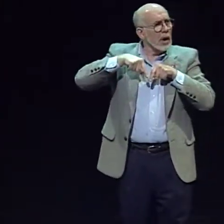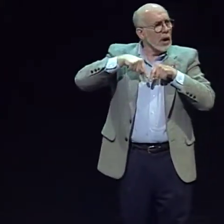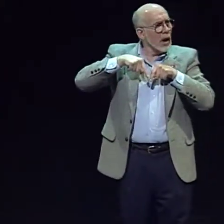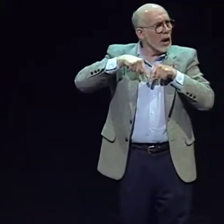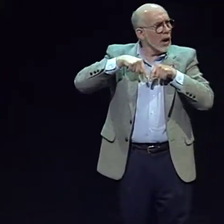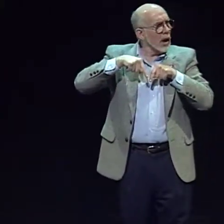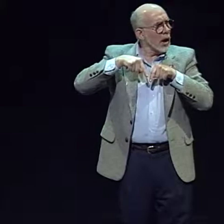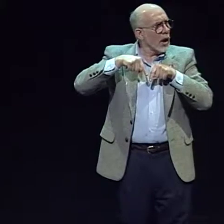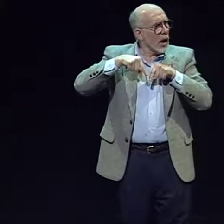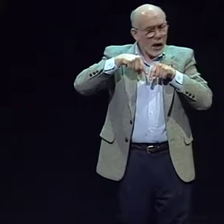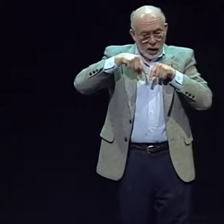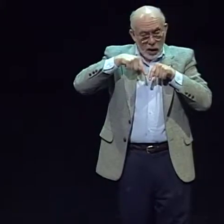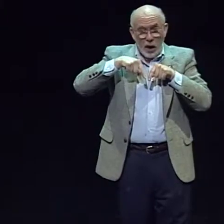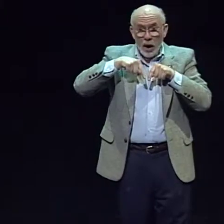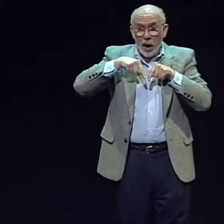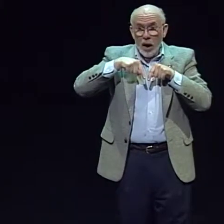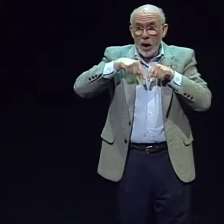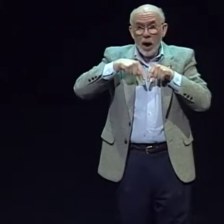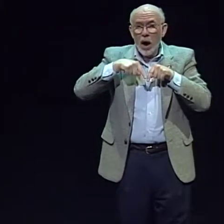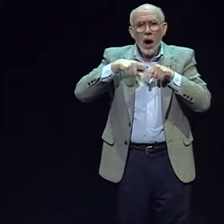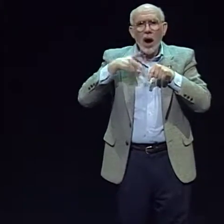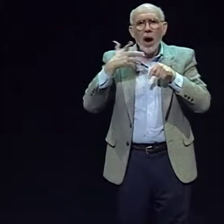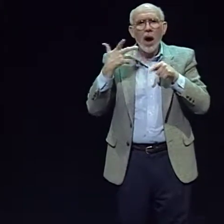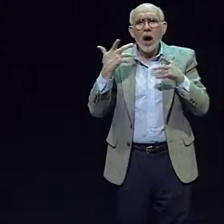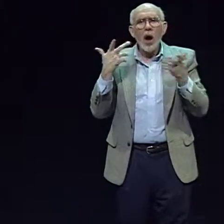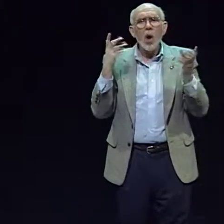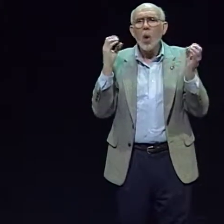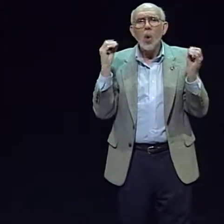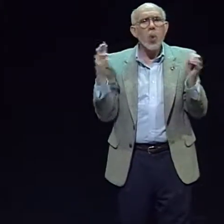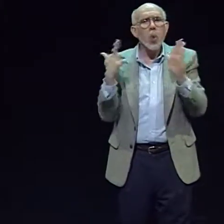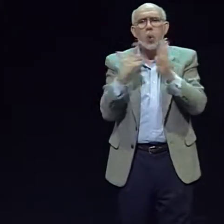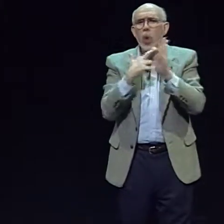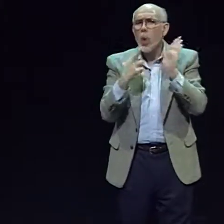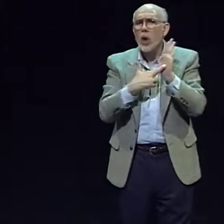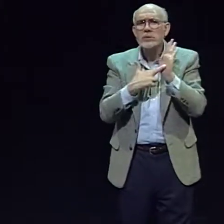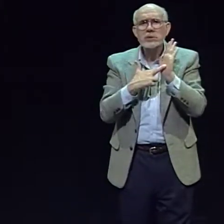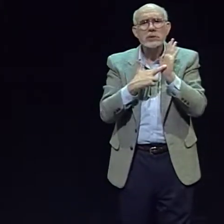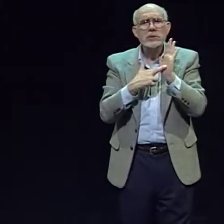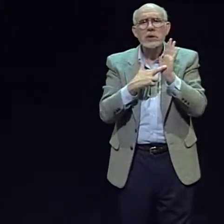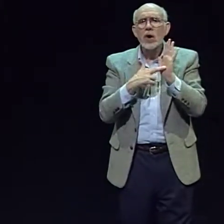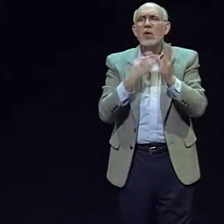IT ALL STARTS WITH THE IDEA OF PLAY.